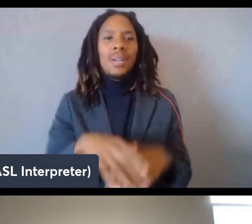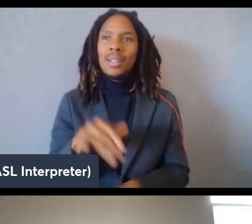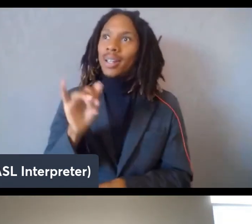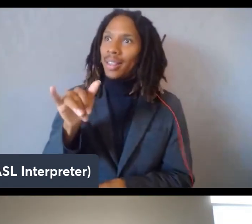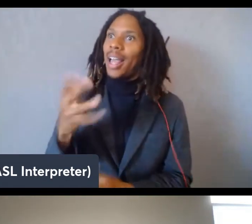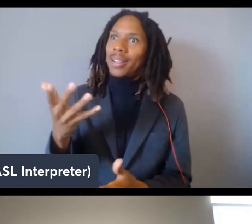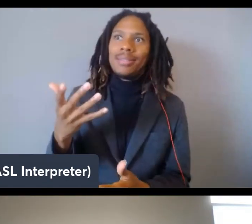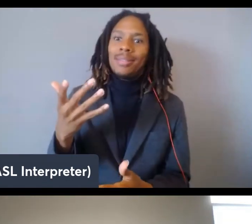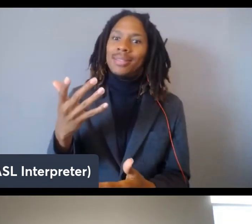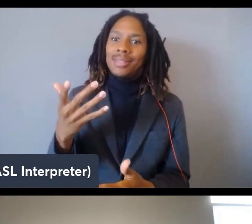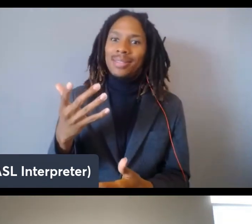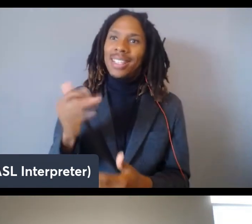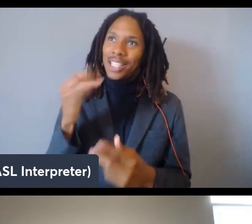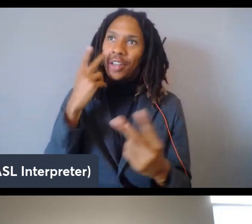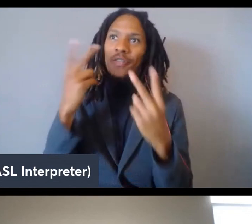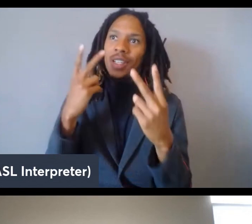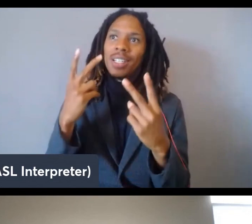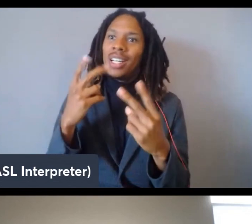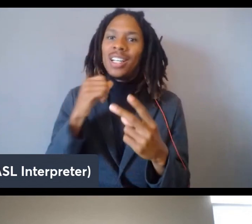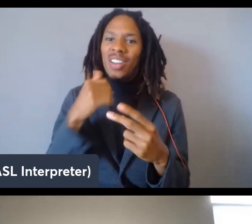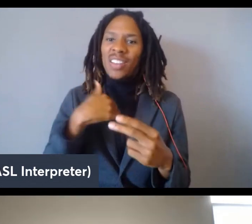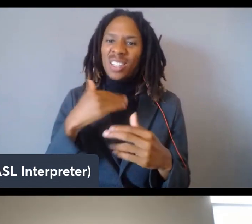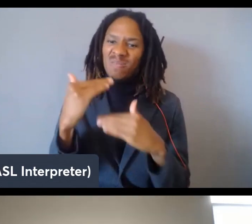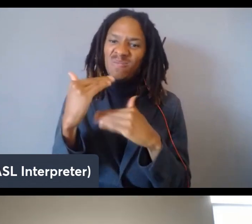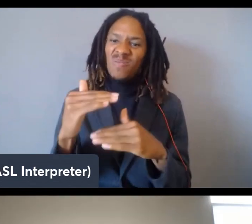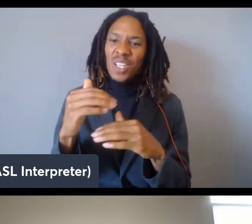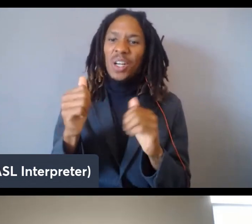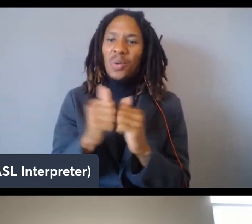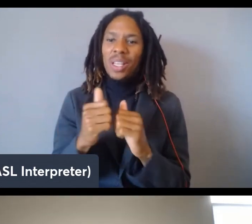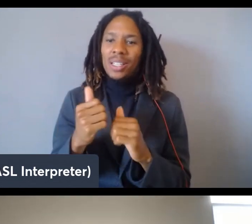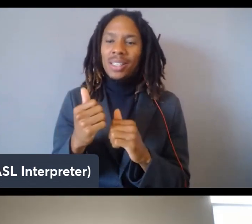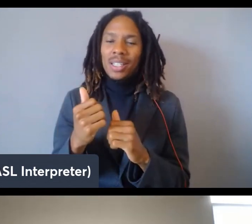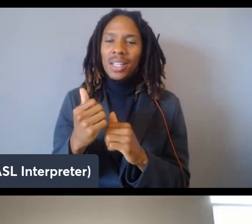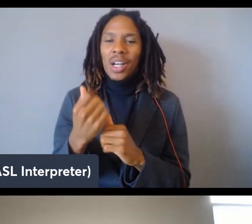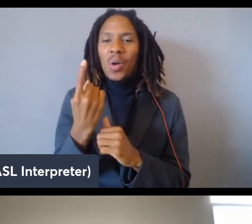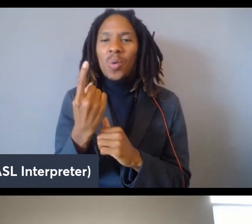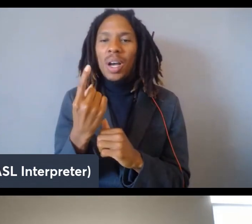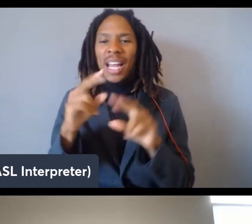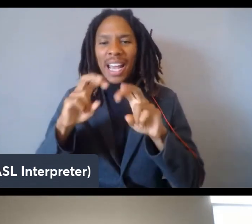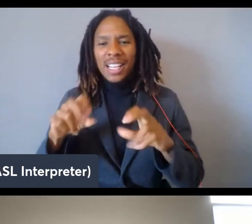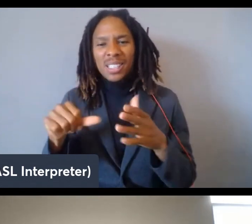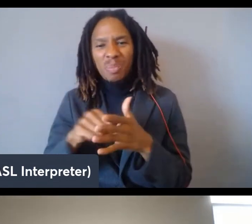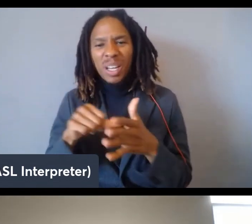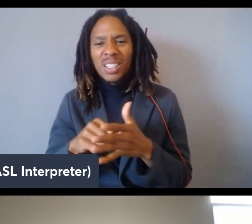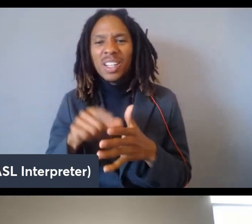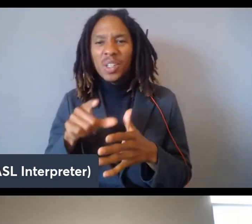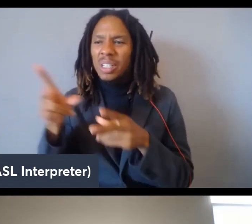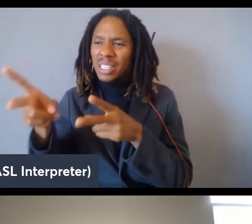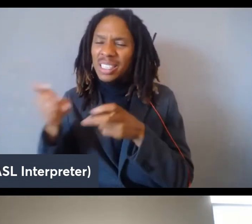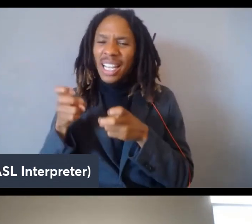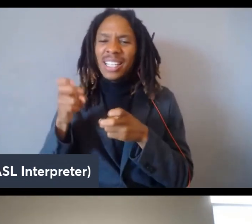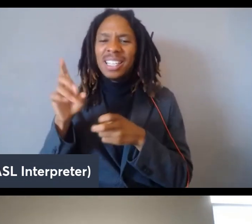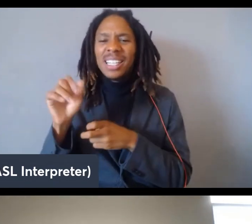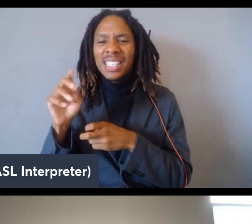Now you don't have to be confined with this one analytics page. You can take the data and analytics,